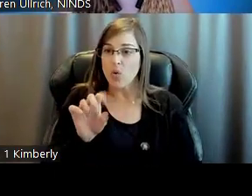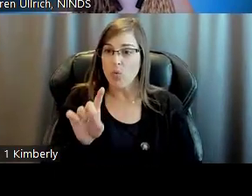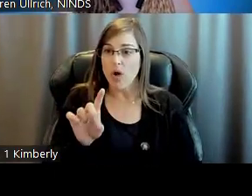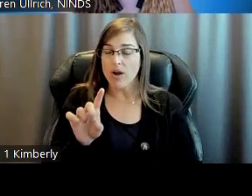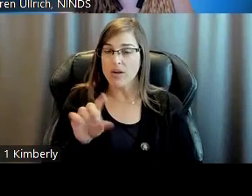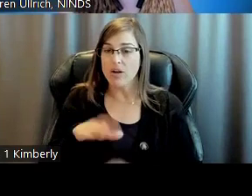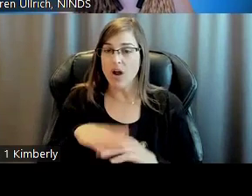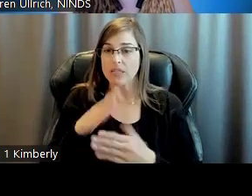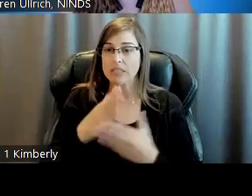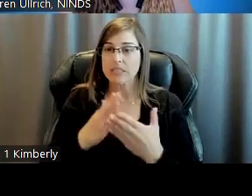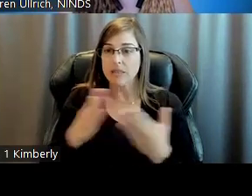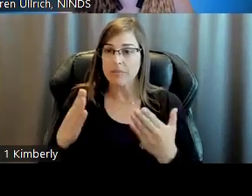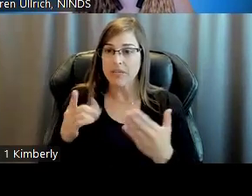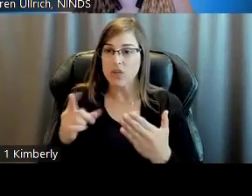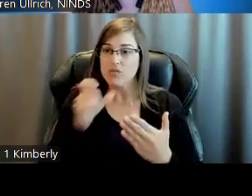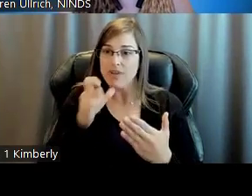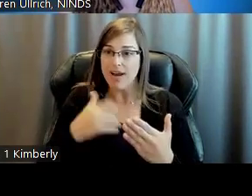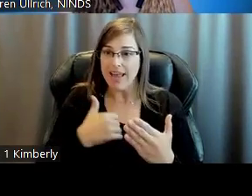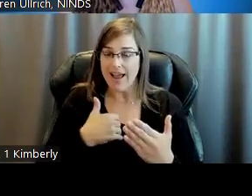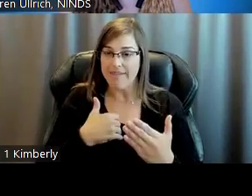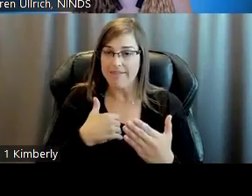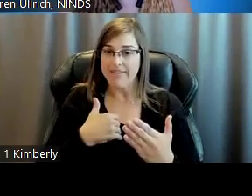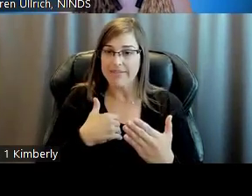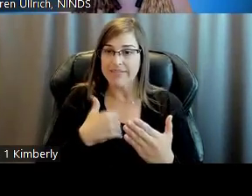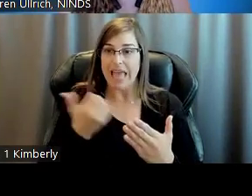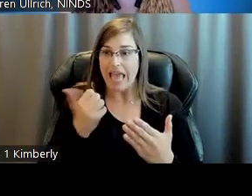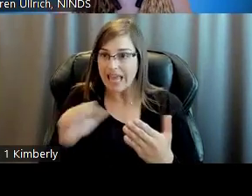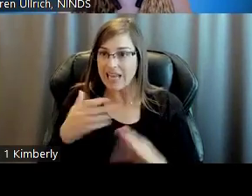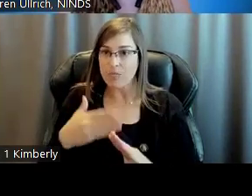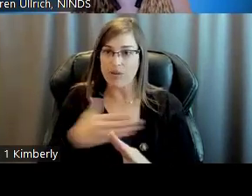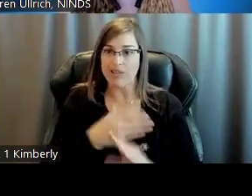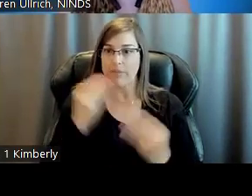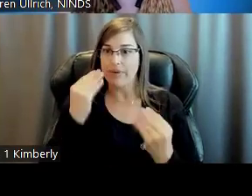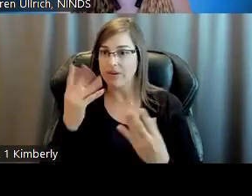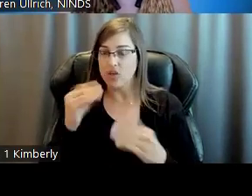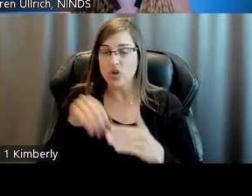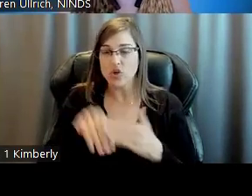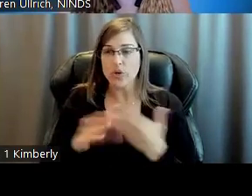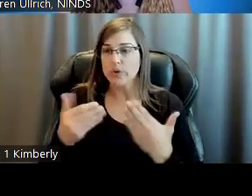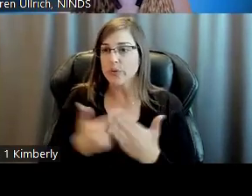that you don't have any preliminary data in. It's like you're going into a brand-new field.